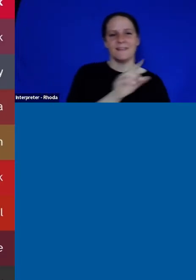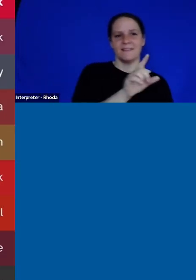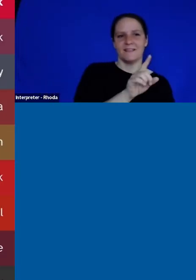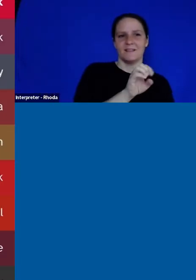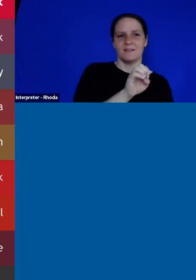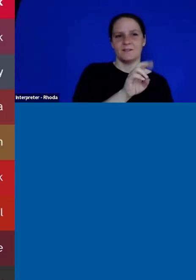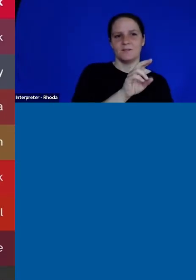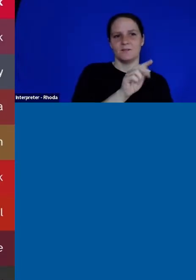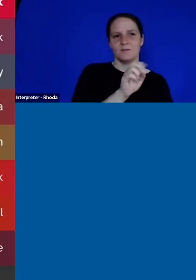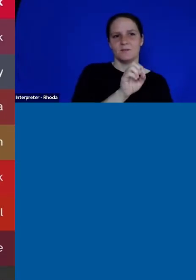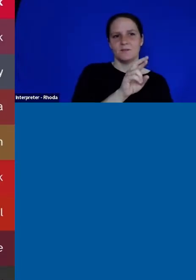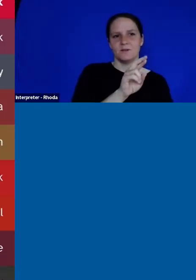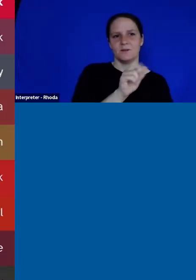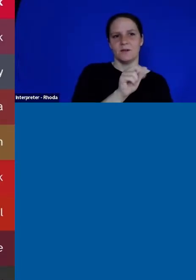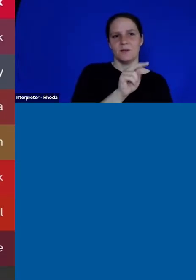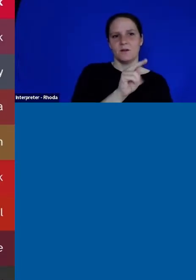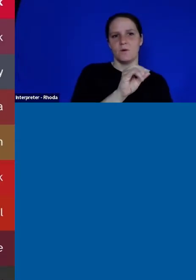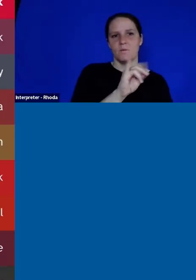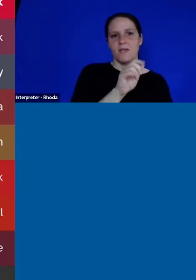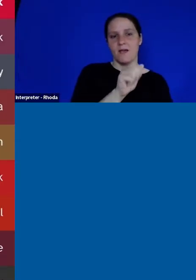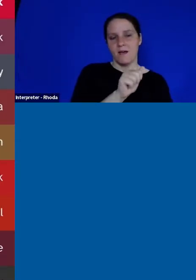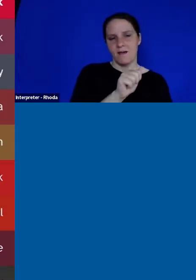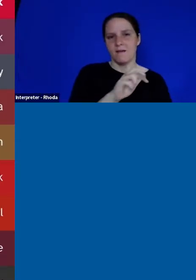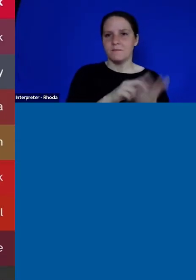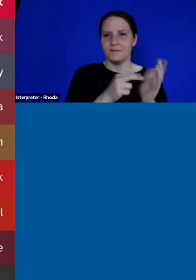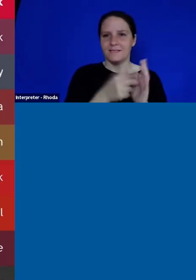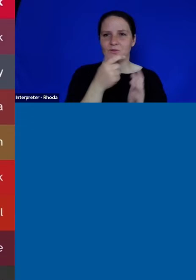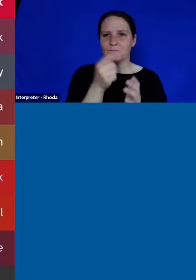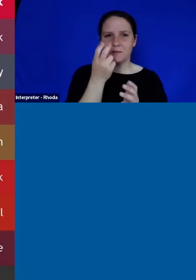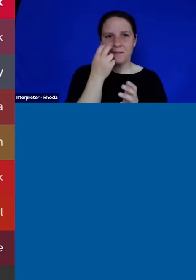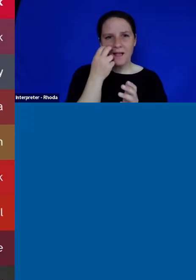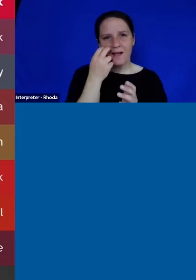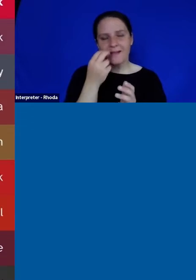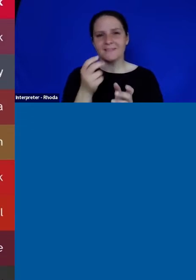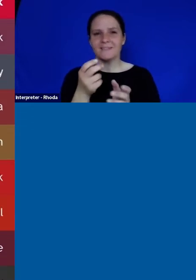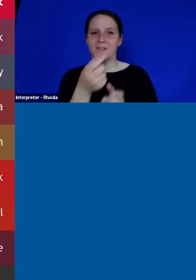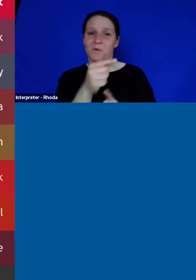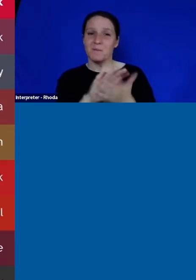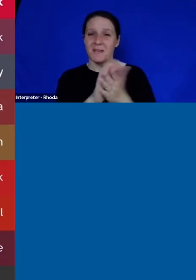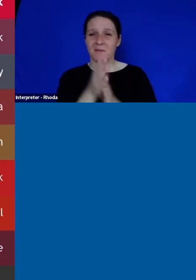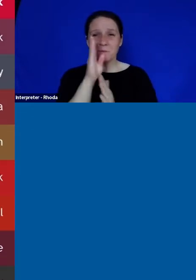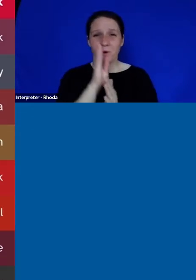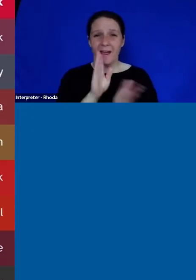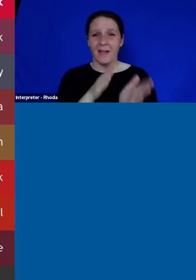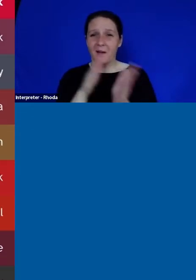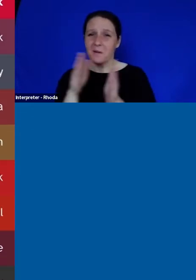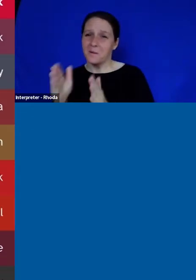the green is more golden brown, the yellow is peachy cream, and the hot pink is Bailey's brown.